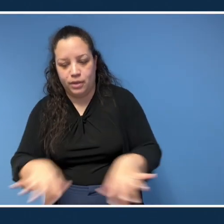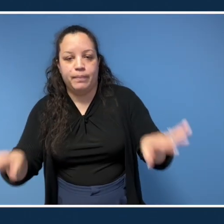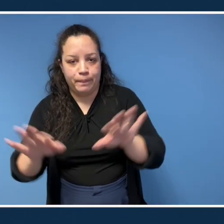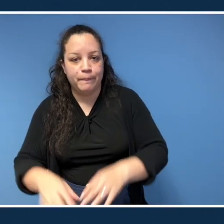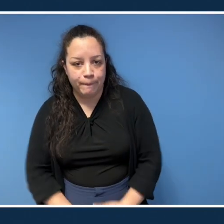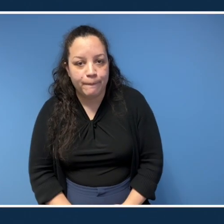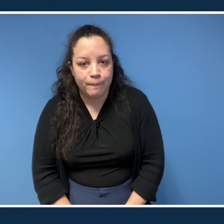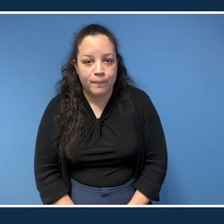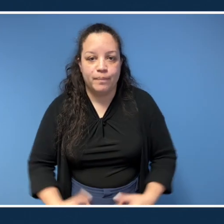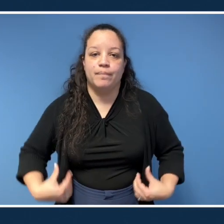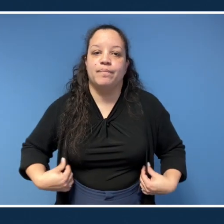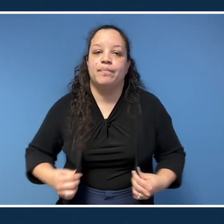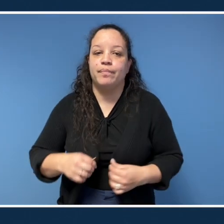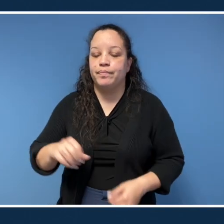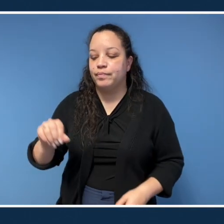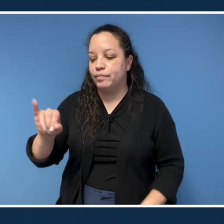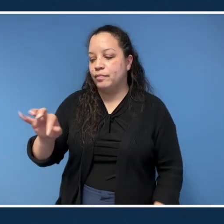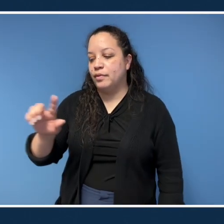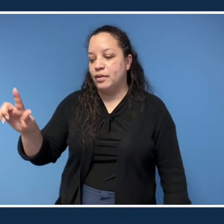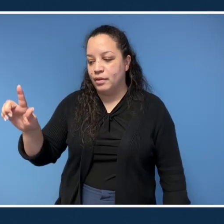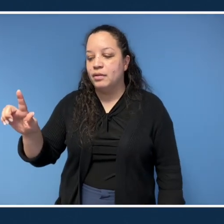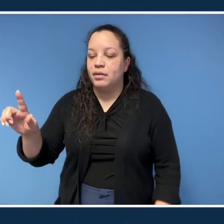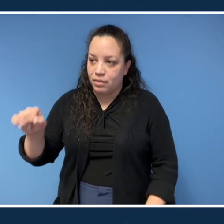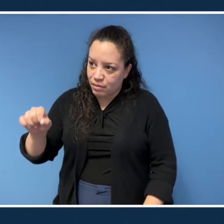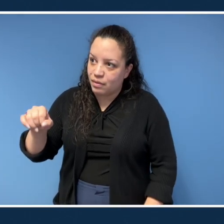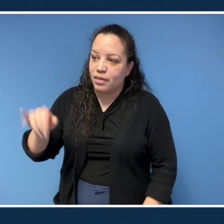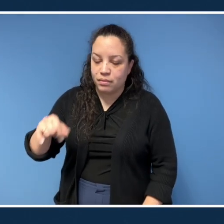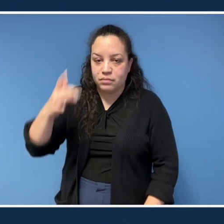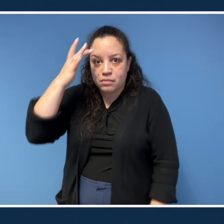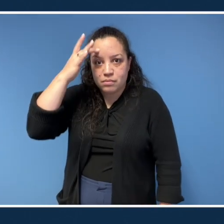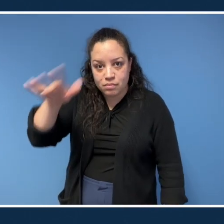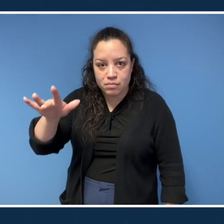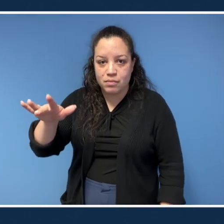Yeah, I think that's so wise, this idea that, you know, to our listeners, we need you in every moment,